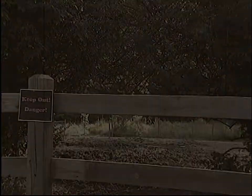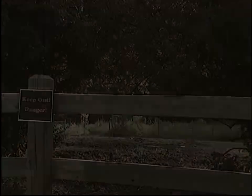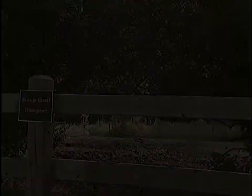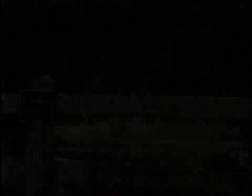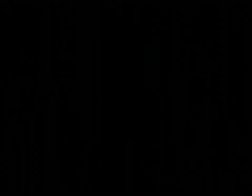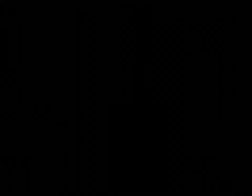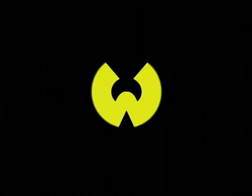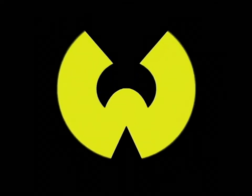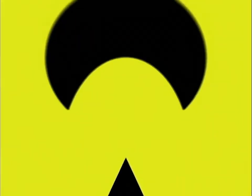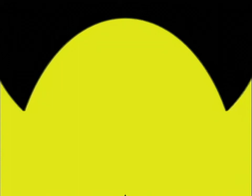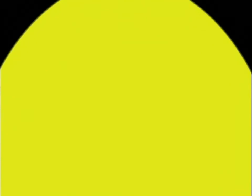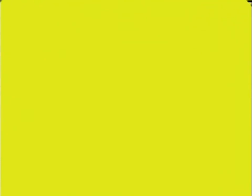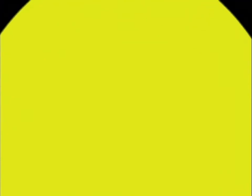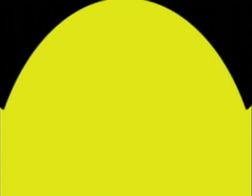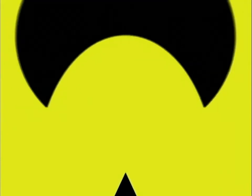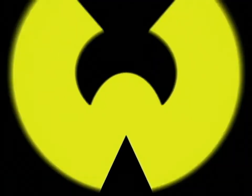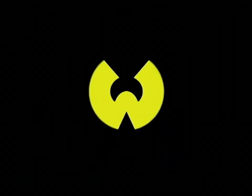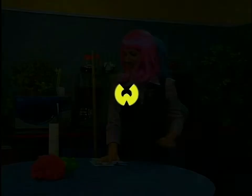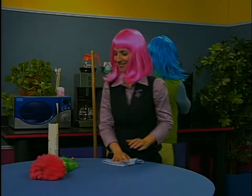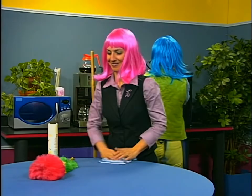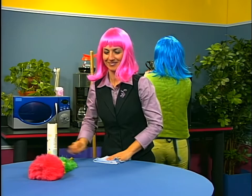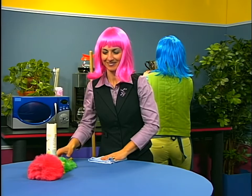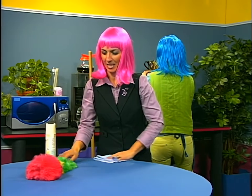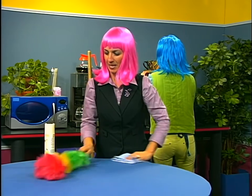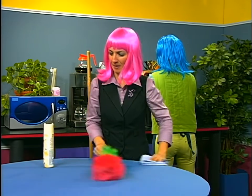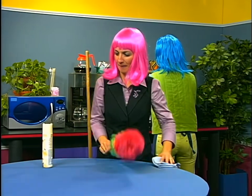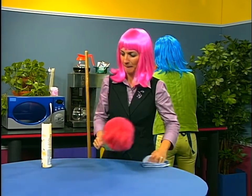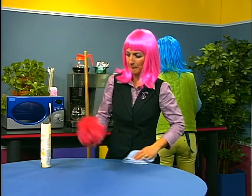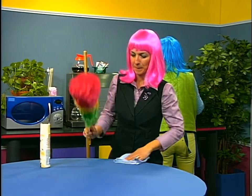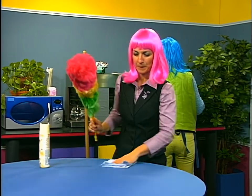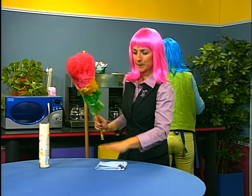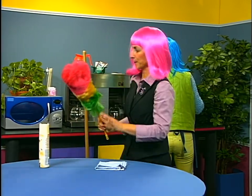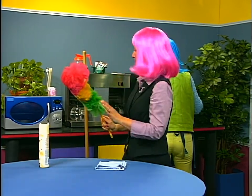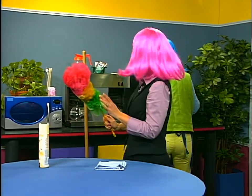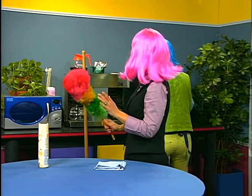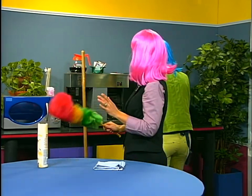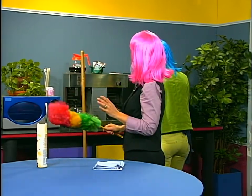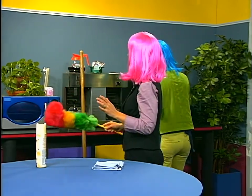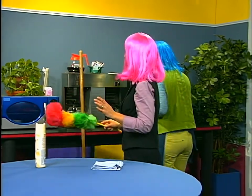STAY OUT OF TROUBLE.